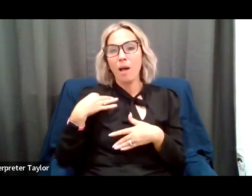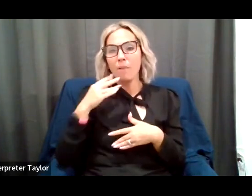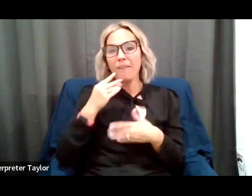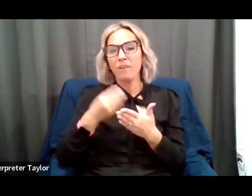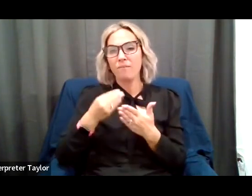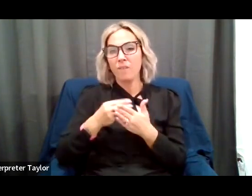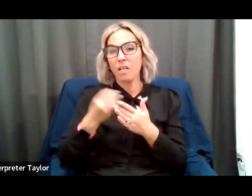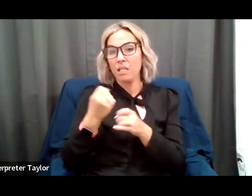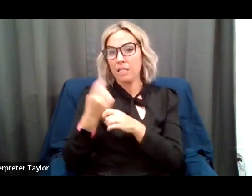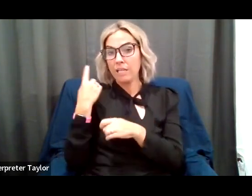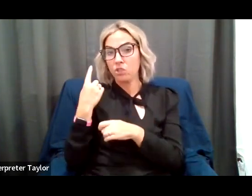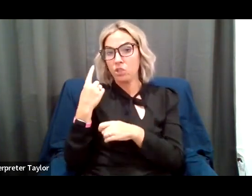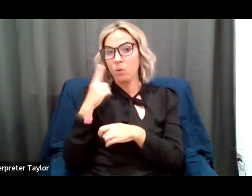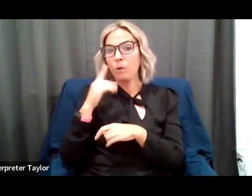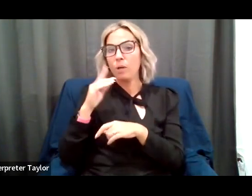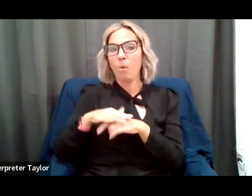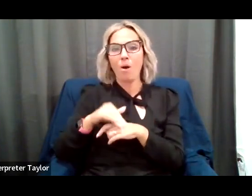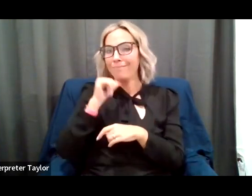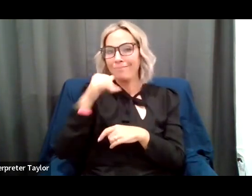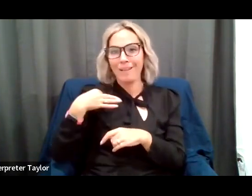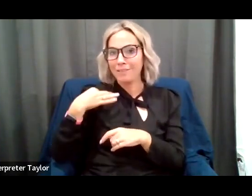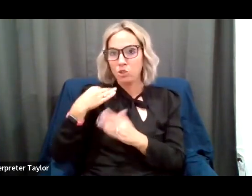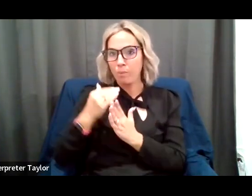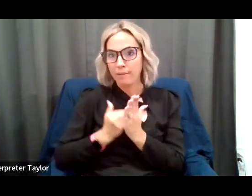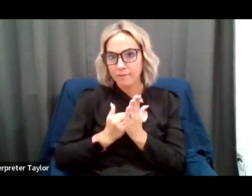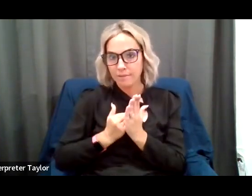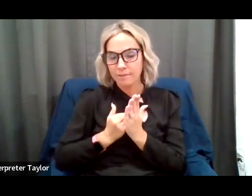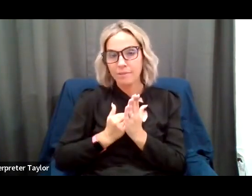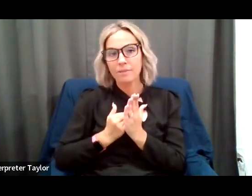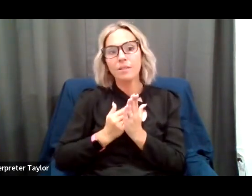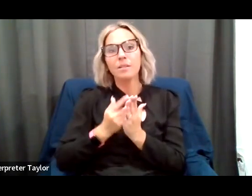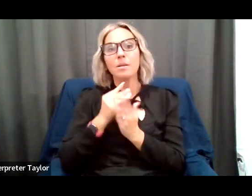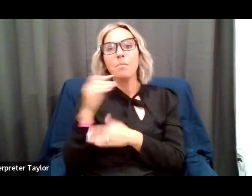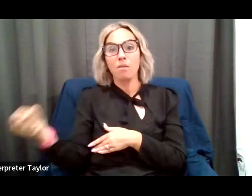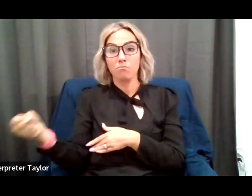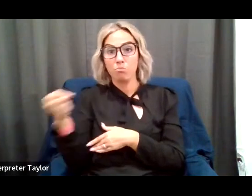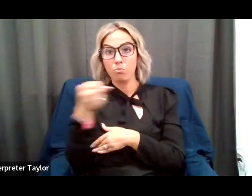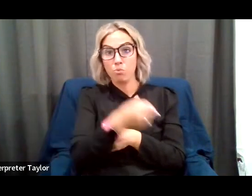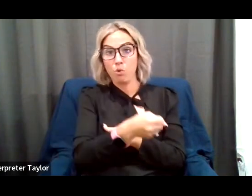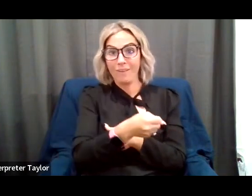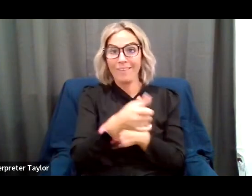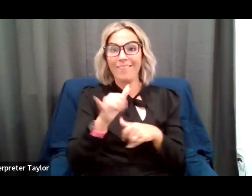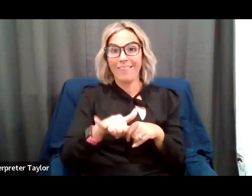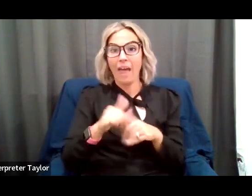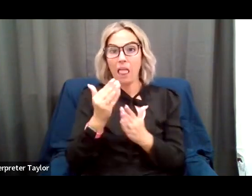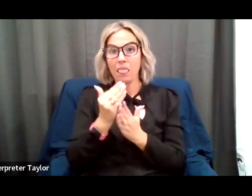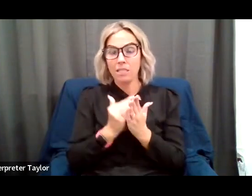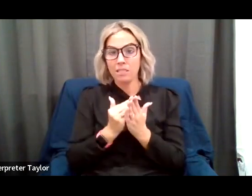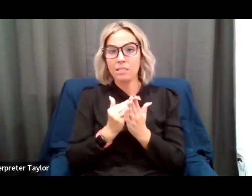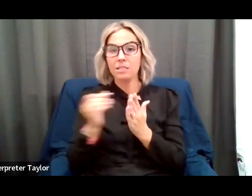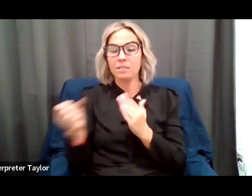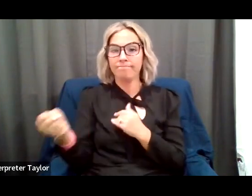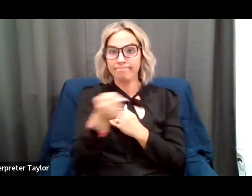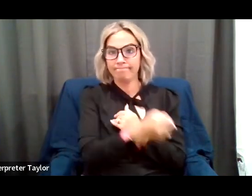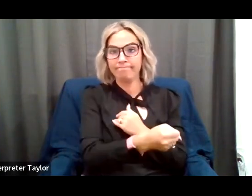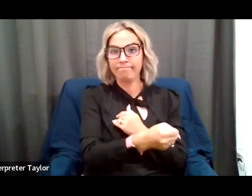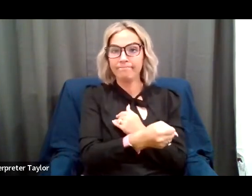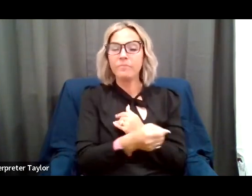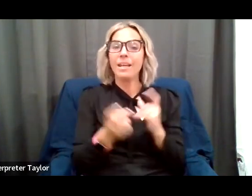you had been put on the ineligible list. But moving that ineligible list, um, giving them the ability to